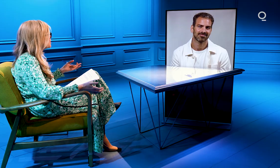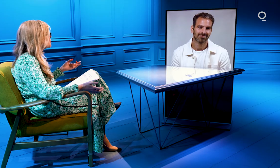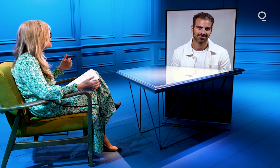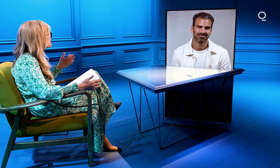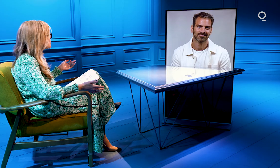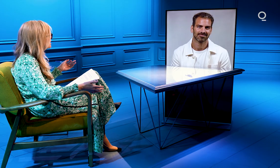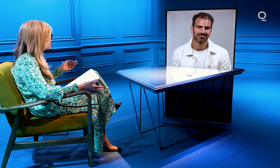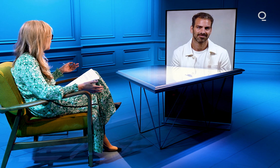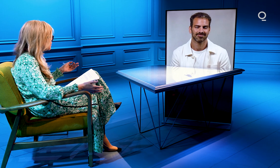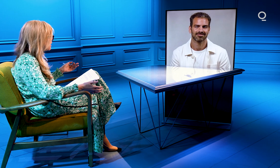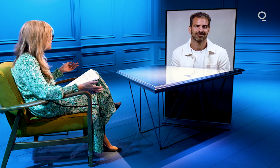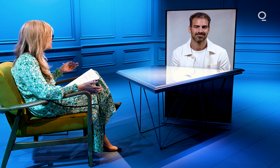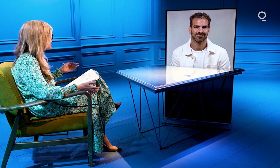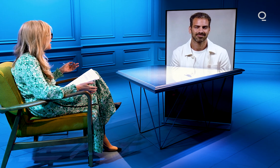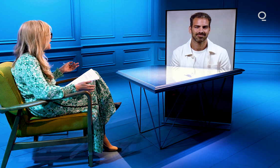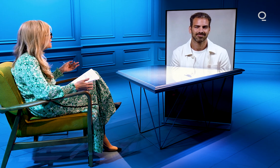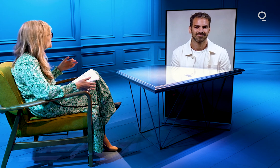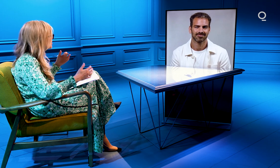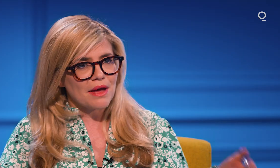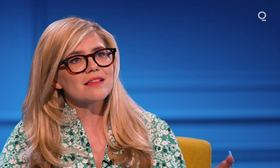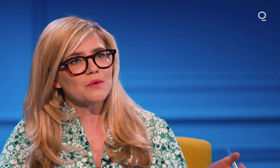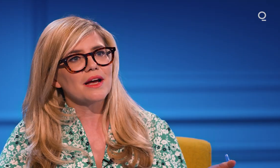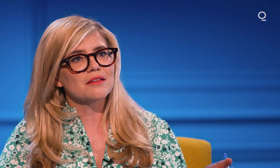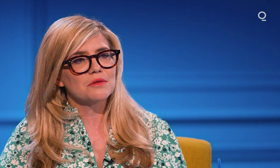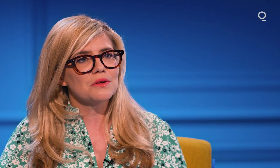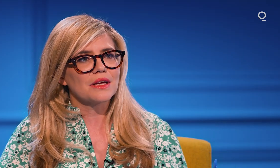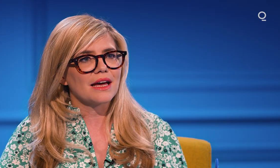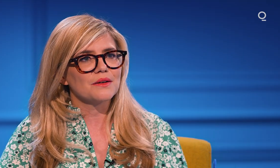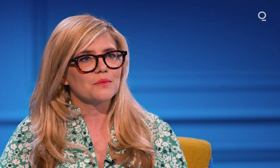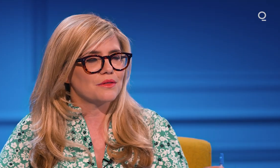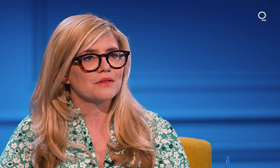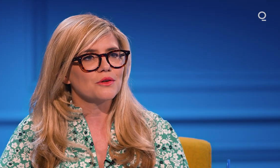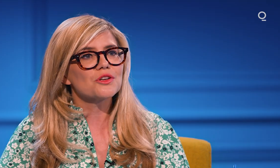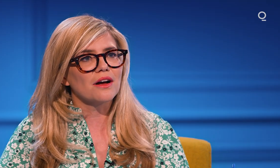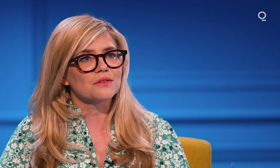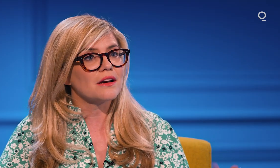So she had signed her whole life. And it was an amazing way to communicate with your child